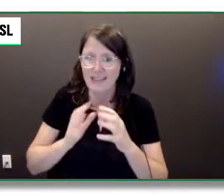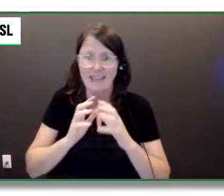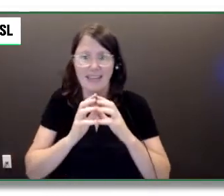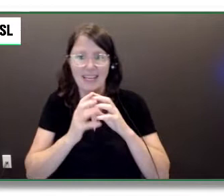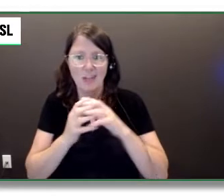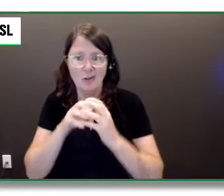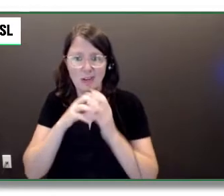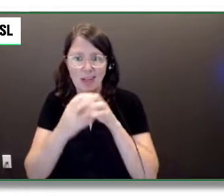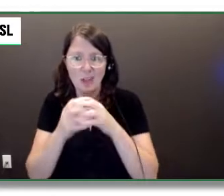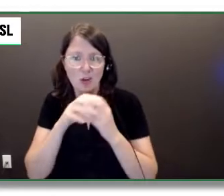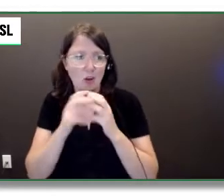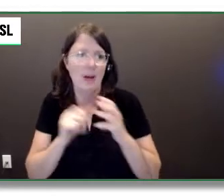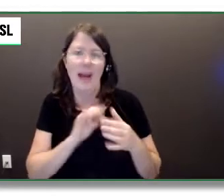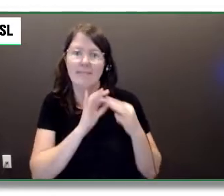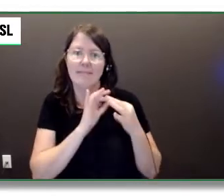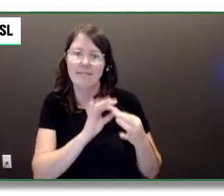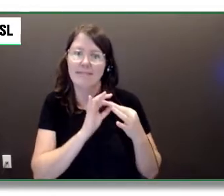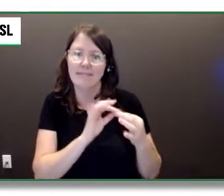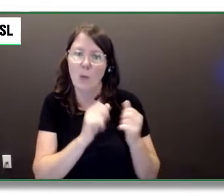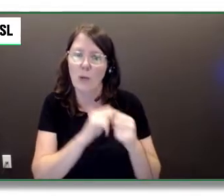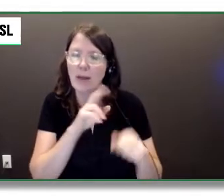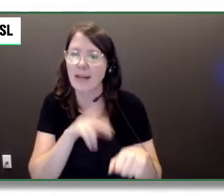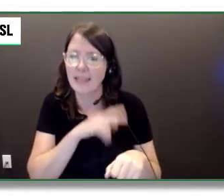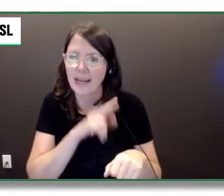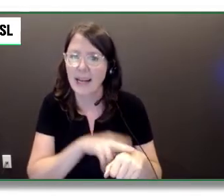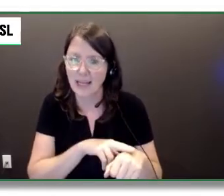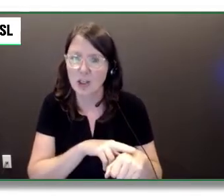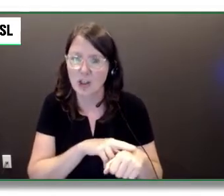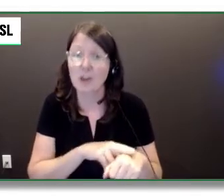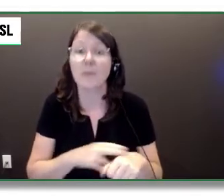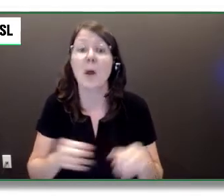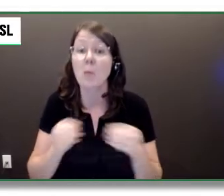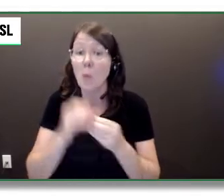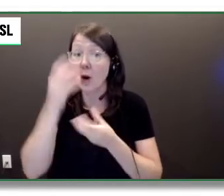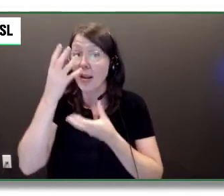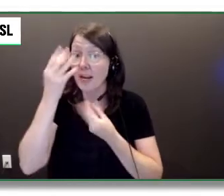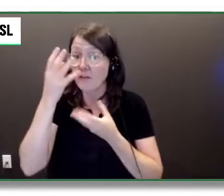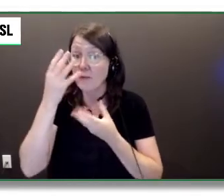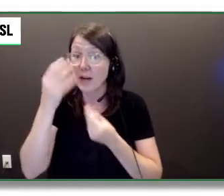found in the resource document. This next slide says- Parks are Stolen